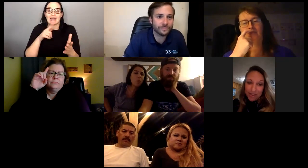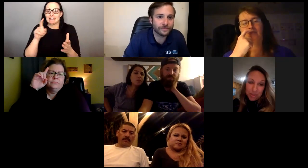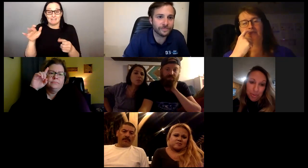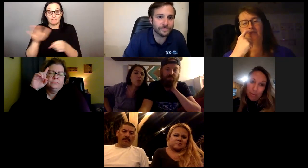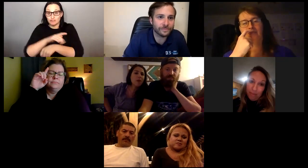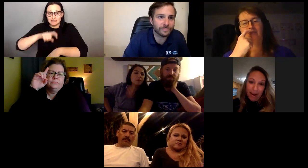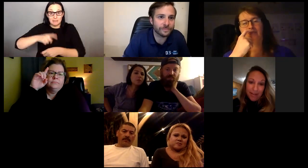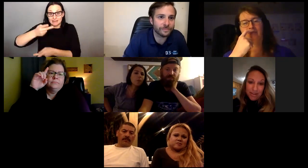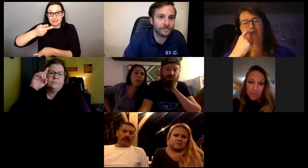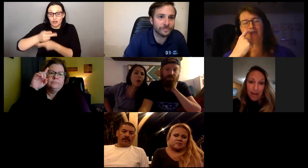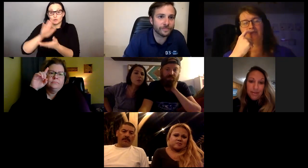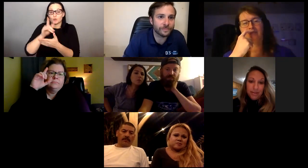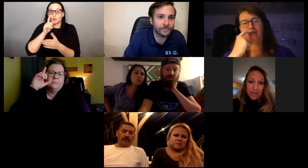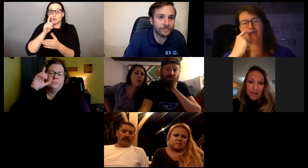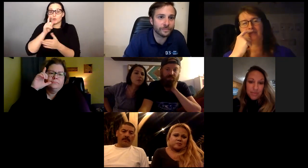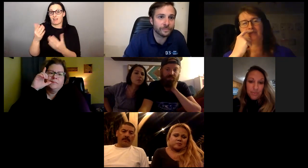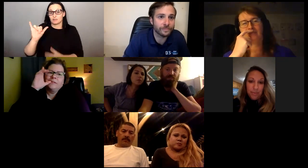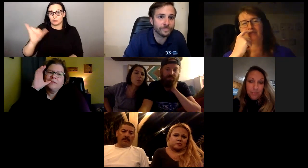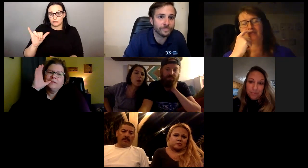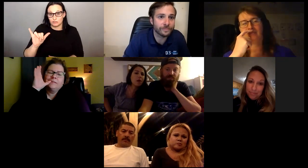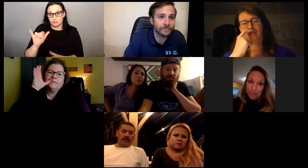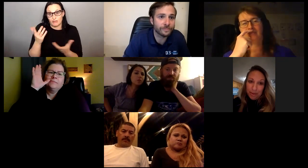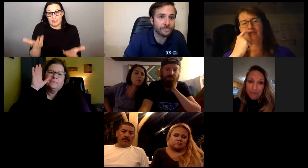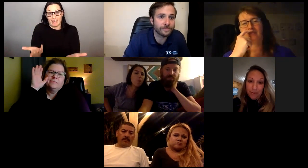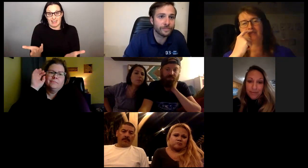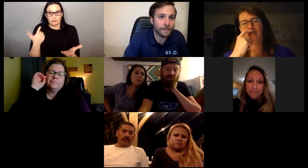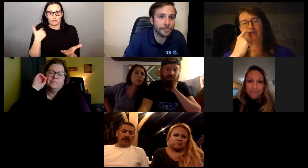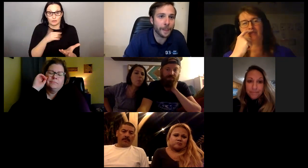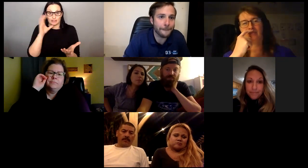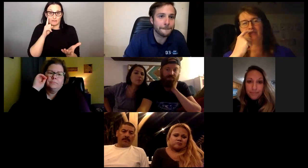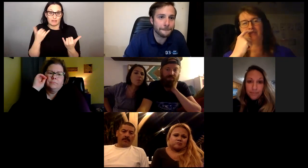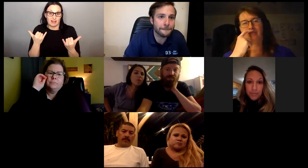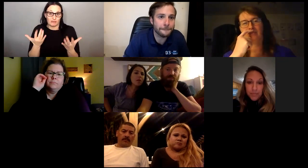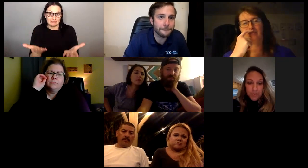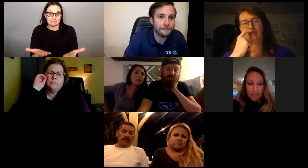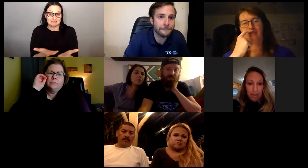school that will provide that as well so that's what we're looking for